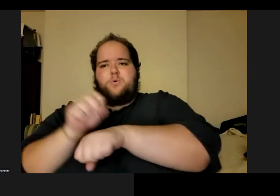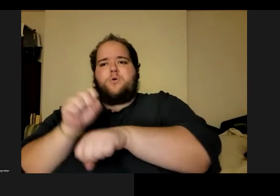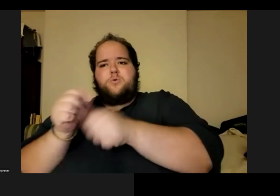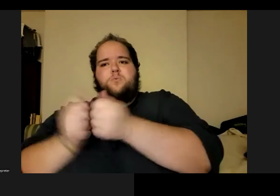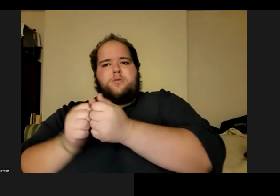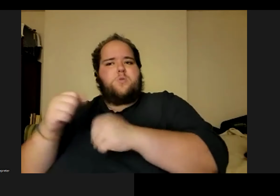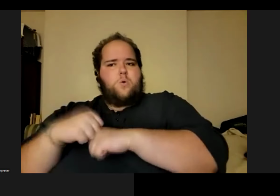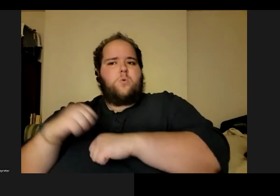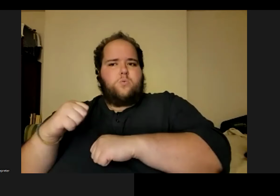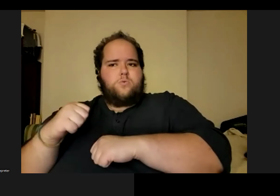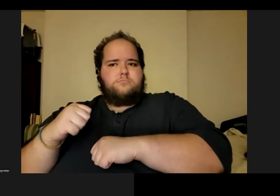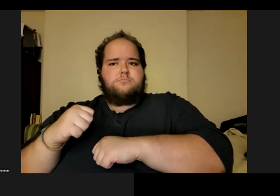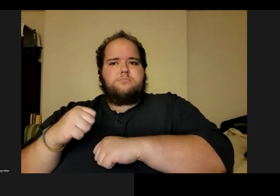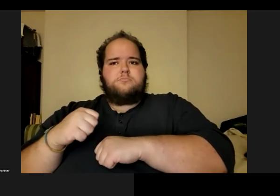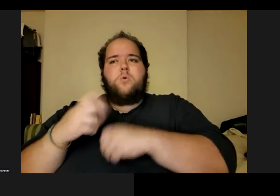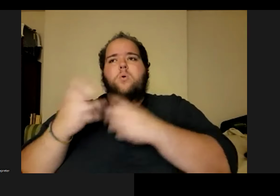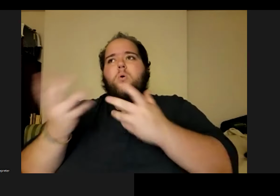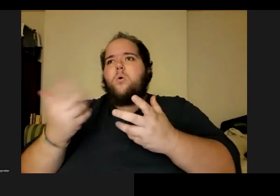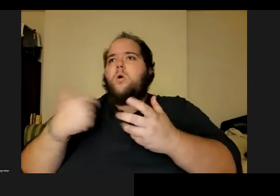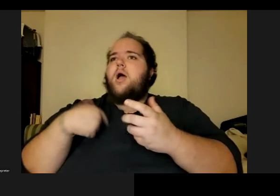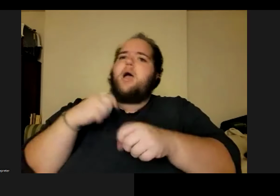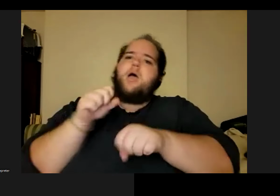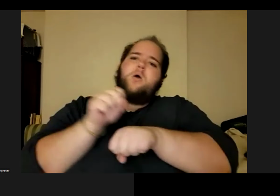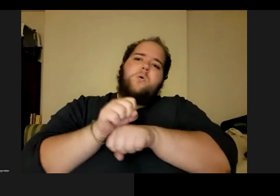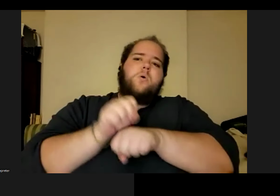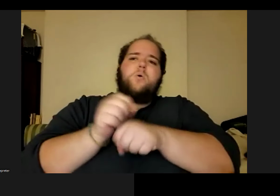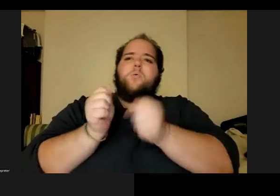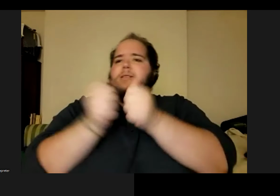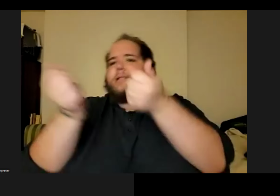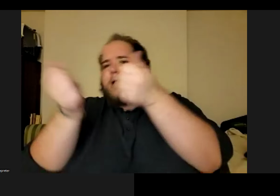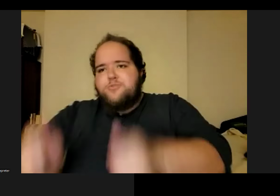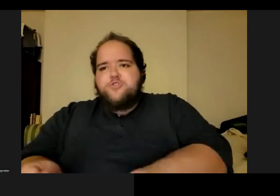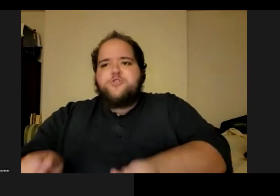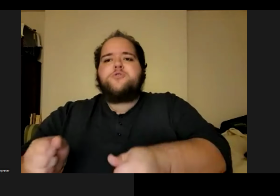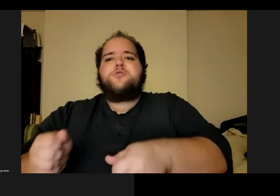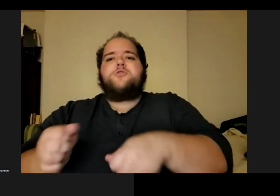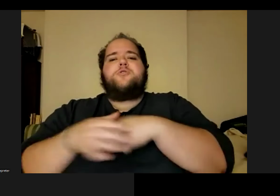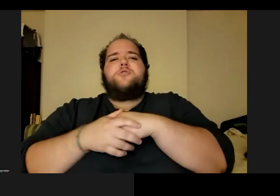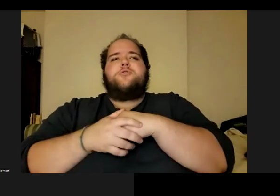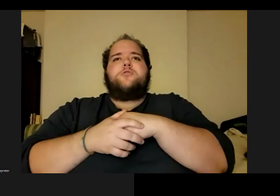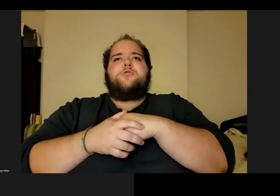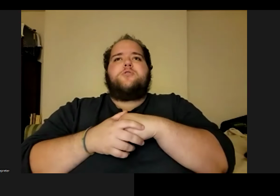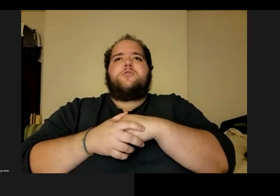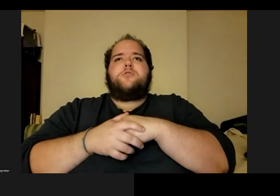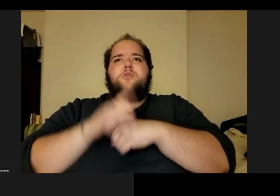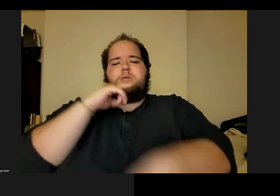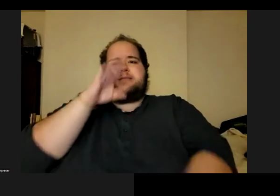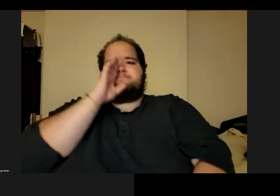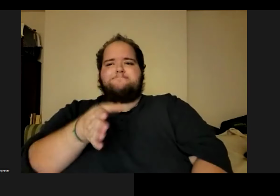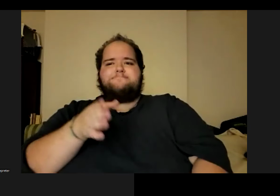Or I work with sculpture. Or even saying like my work,